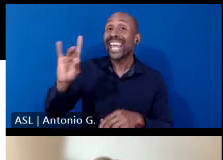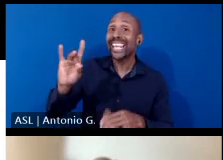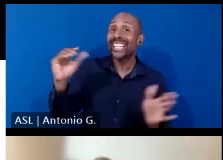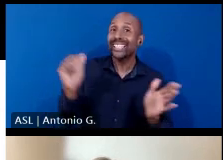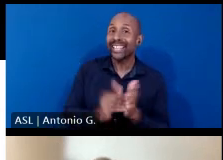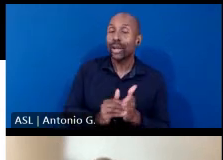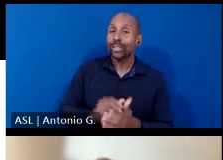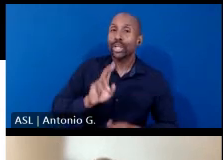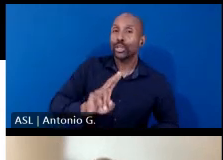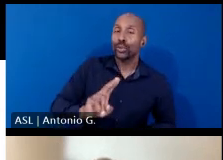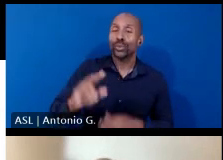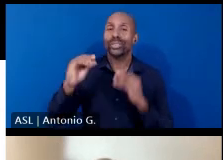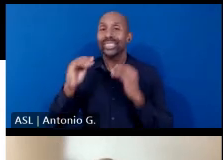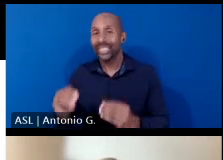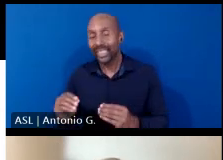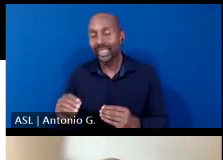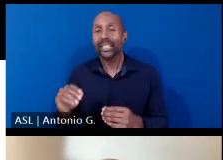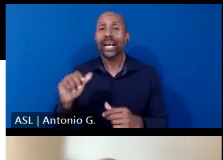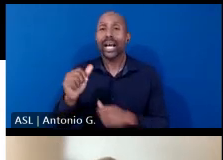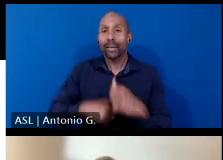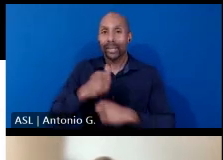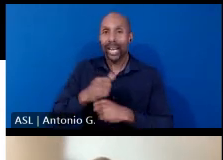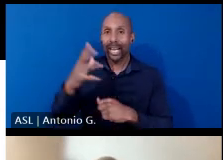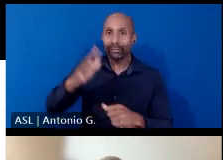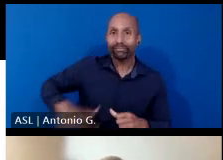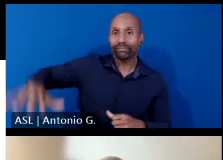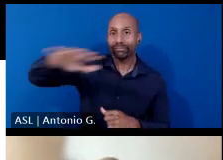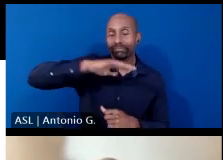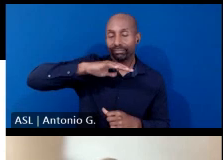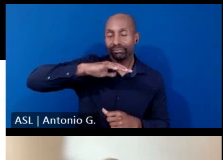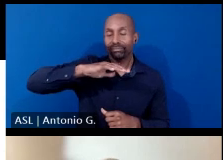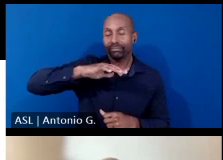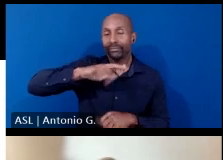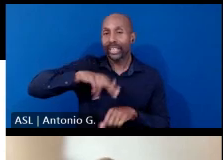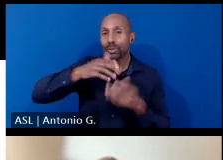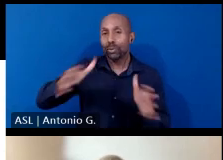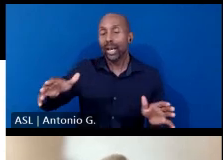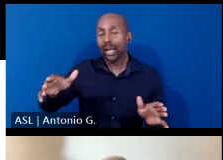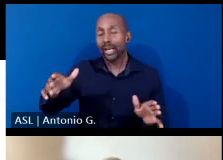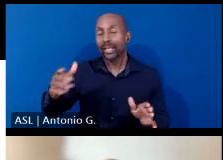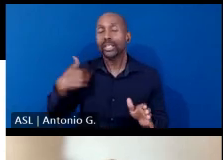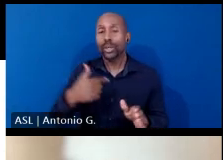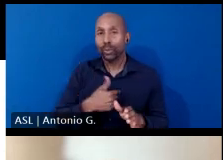So we are as focused on preparing teacher, you know, fostering teacher leaders, providing professional